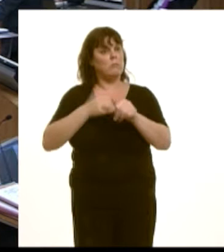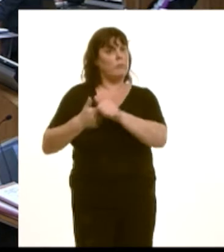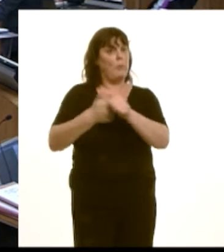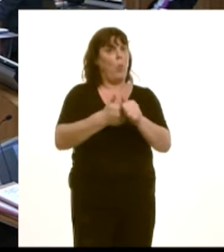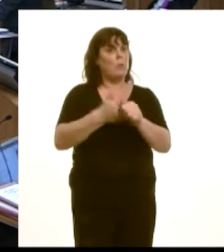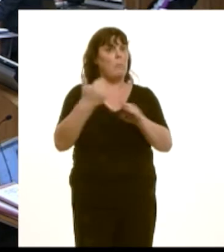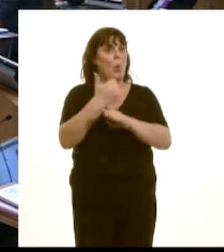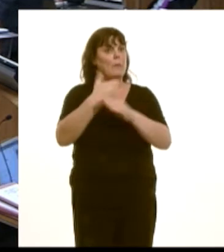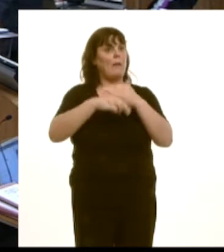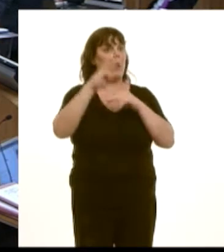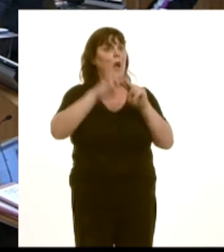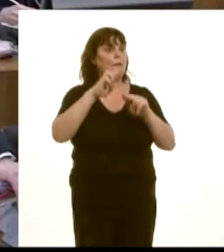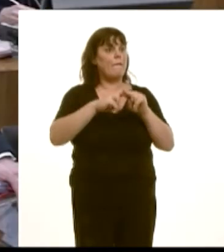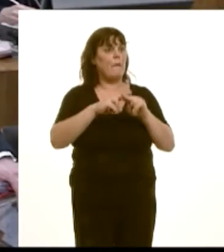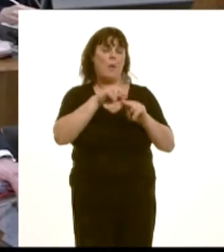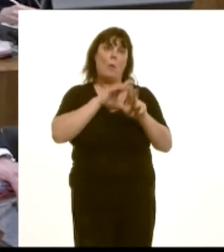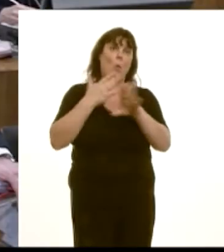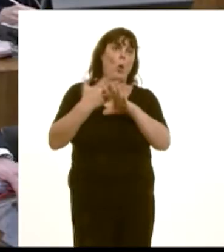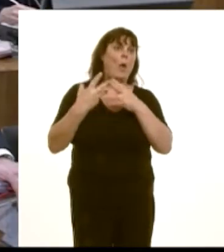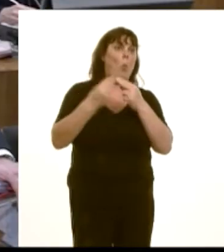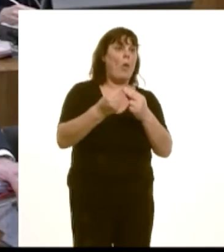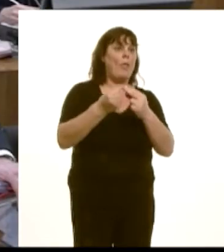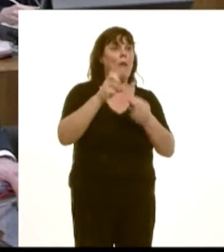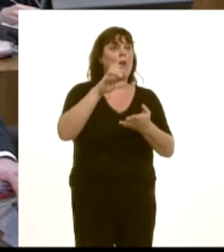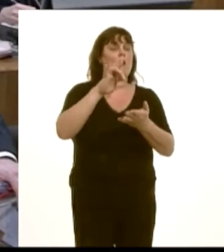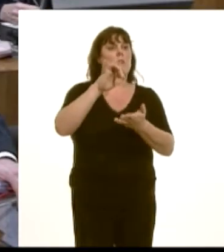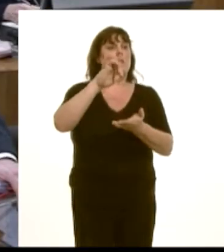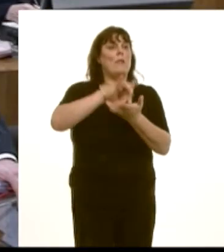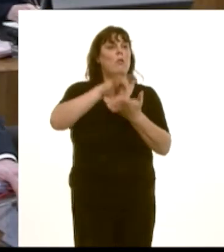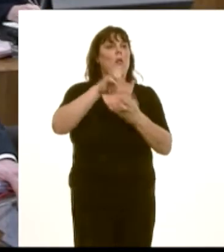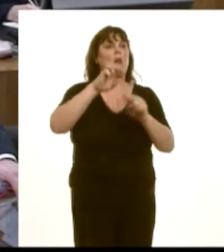the city region and with the central Cardiff enterprise zone, which I appreciate is not